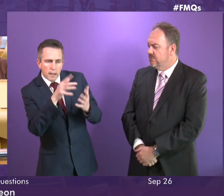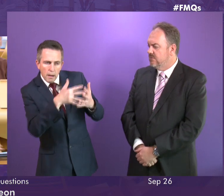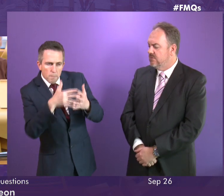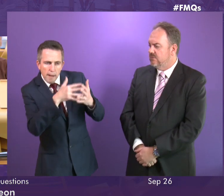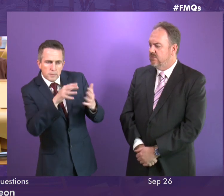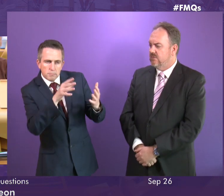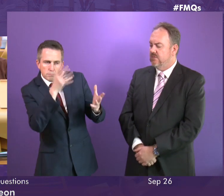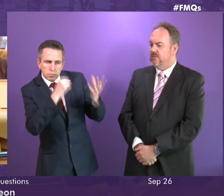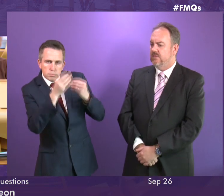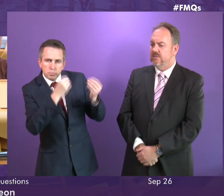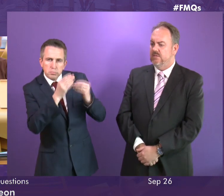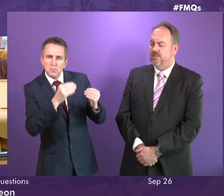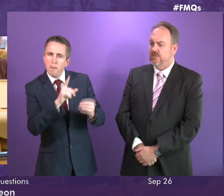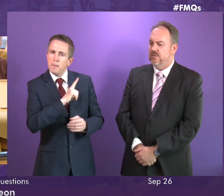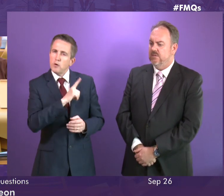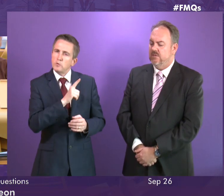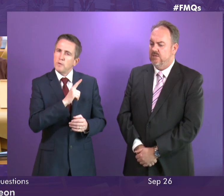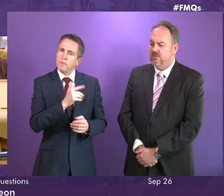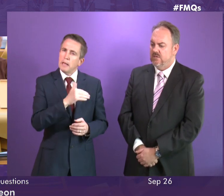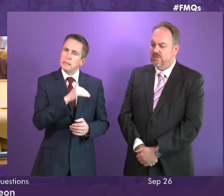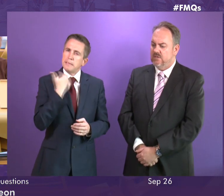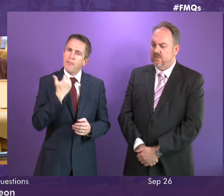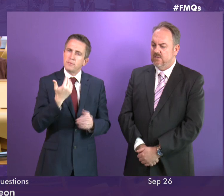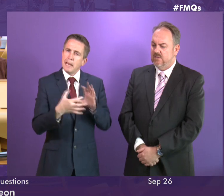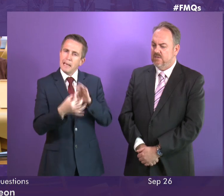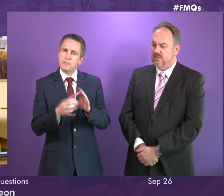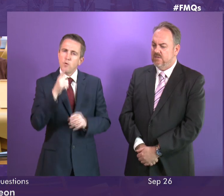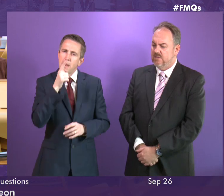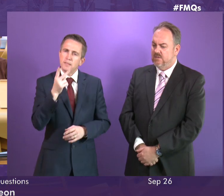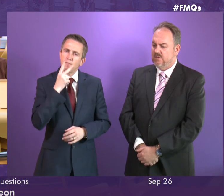elsewhere closely, following the loss of life that has been attributed to vaping. To date,